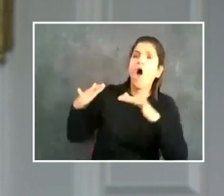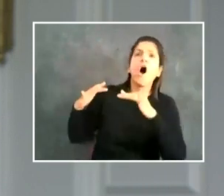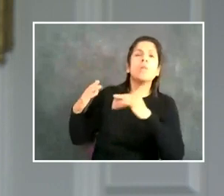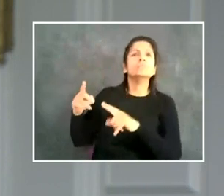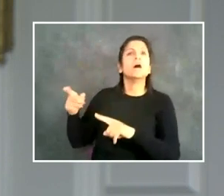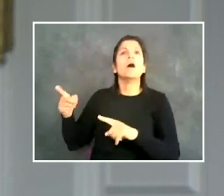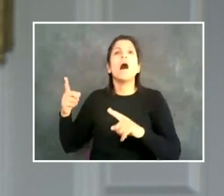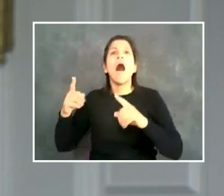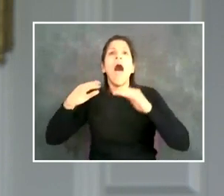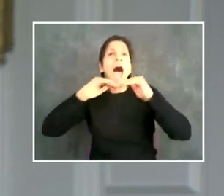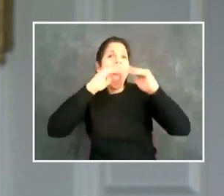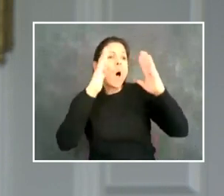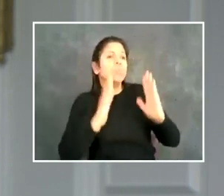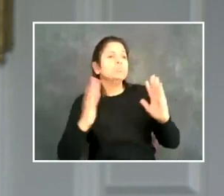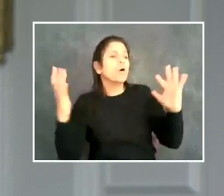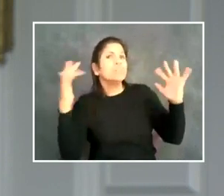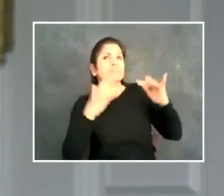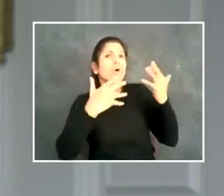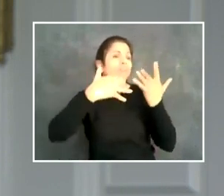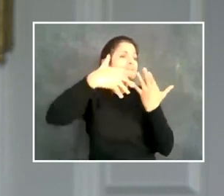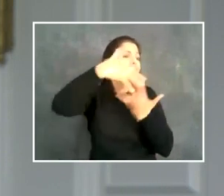RELIGIOUS GATHERING, WHETHER IT